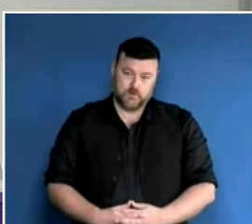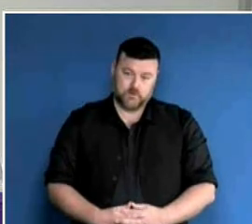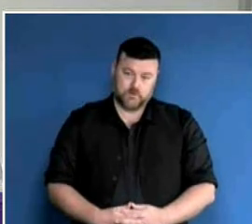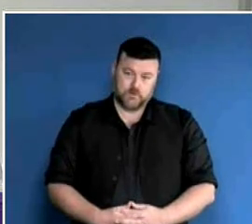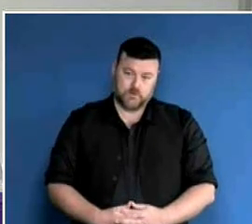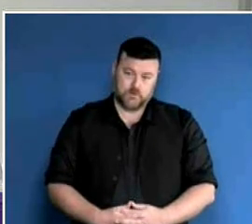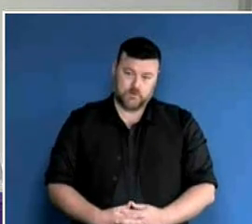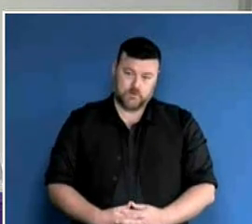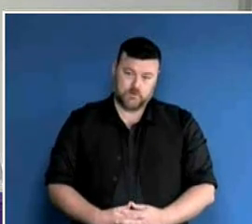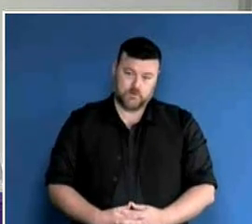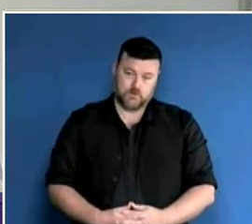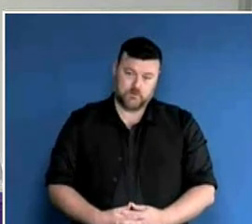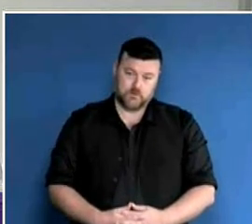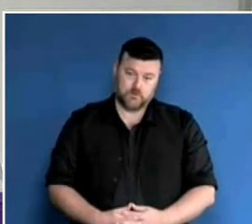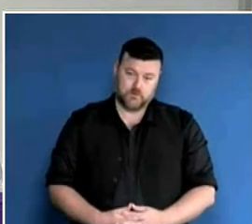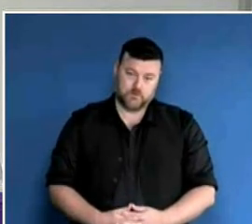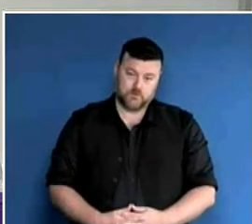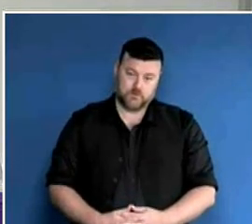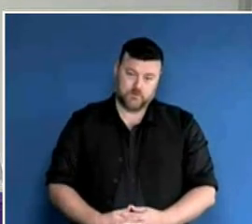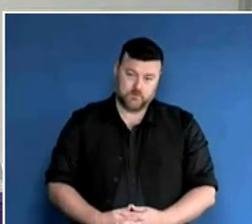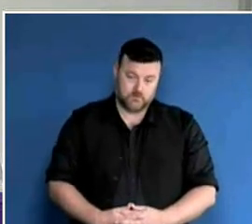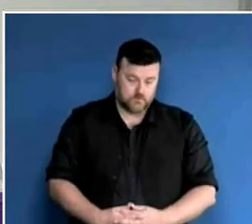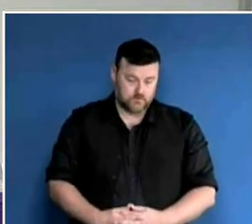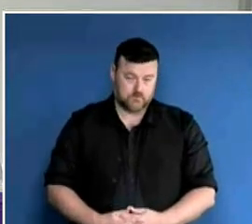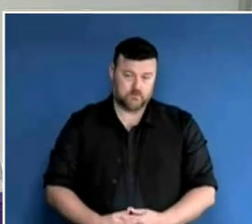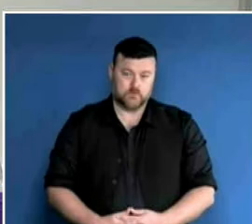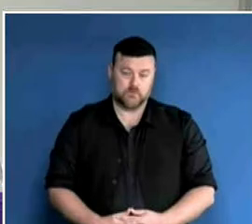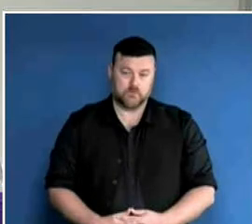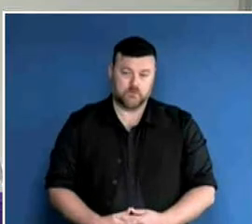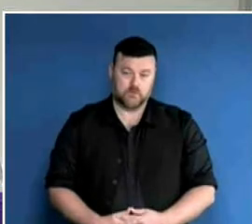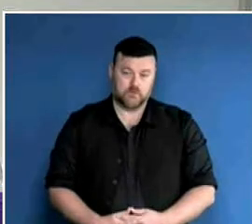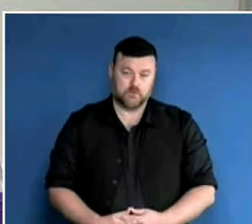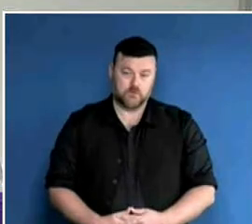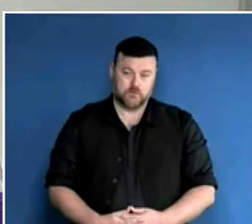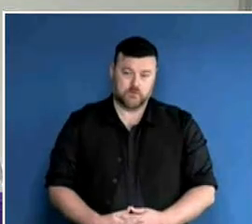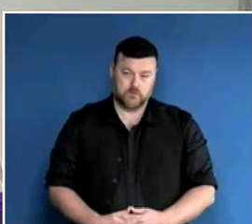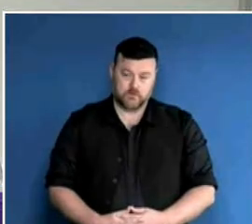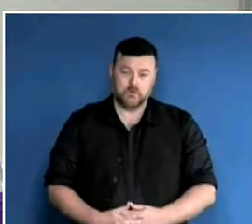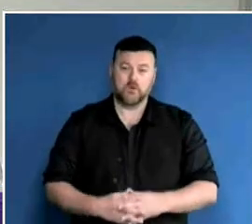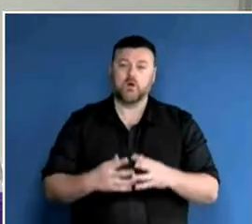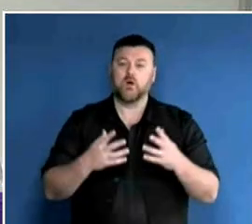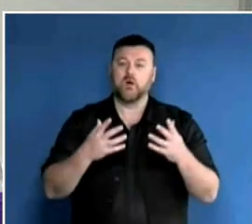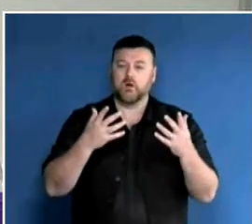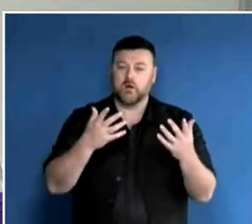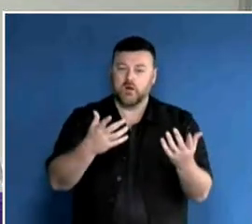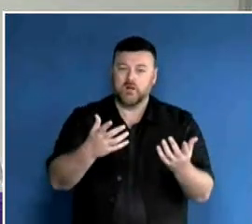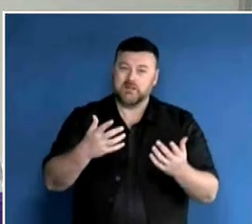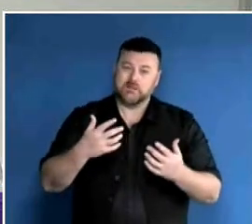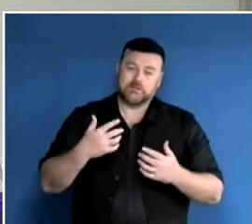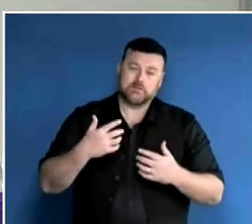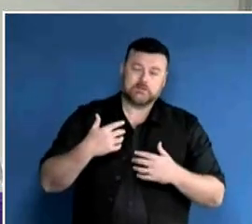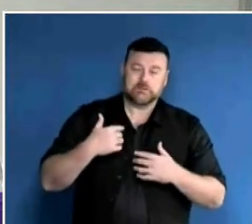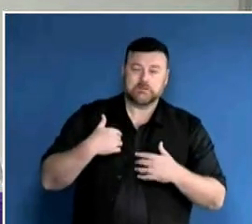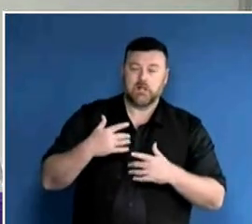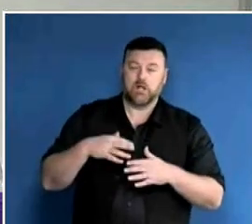And Simon speaking. Neither of us wants to demonise DES workers either, because I have had conversations with